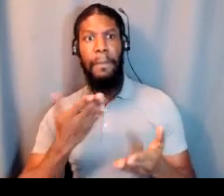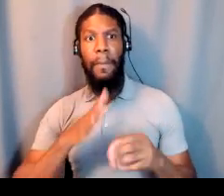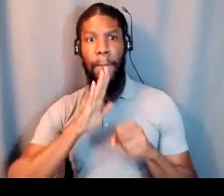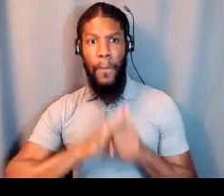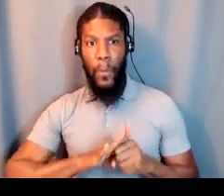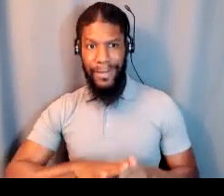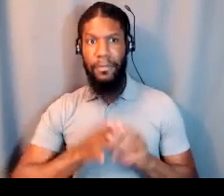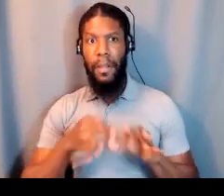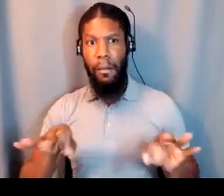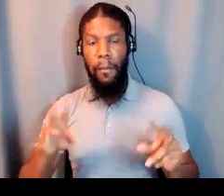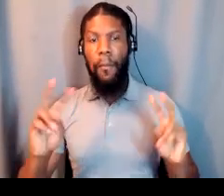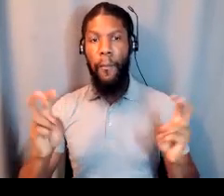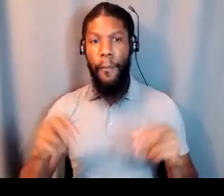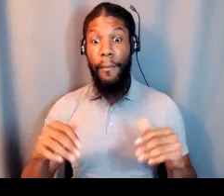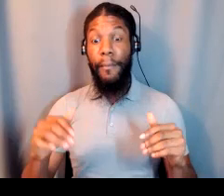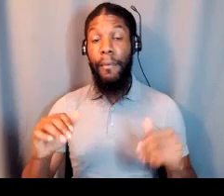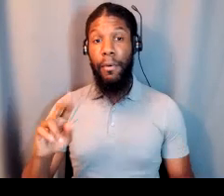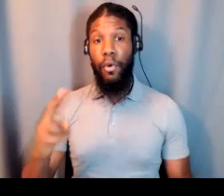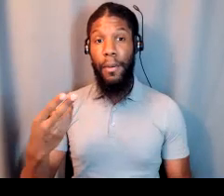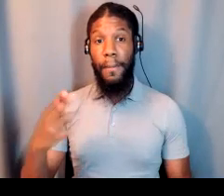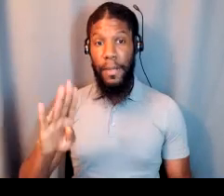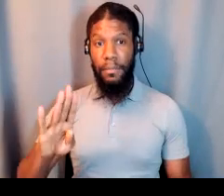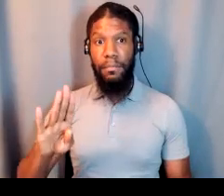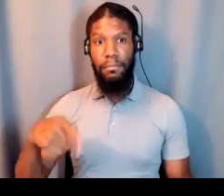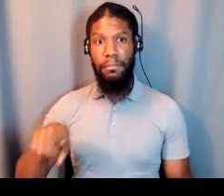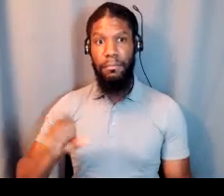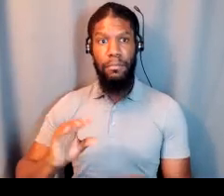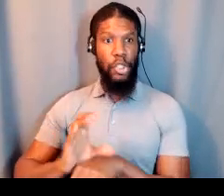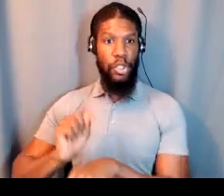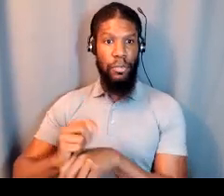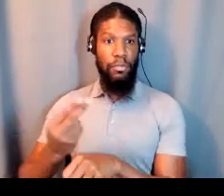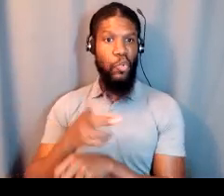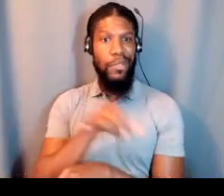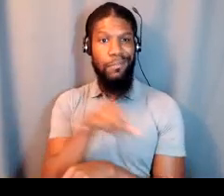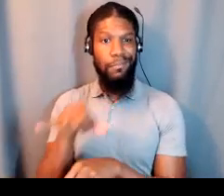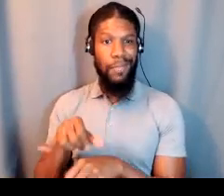Consultants at UHV [University of Houston-Victoria] used similar strategies, typically framed as word choice or clarity questions.